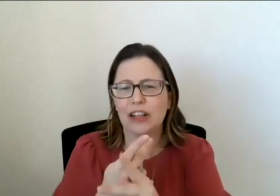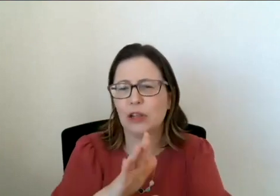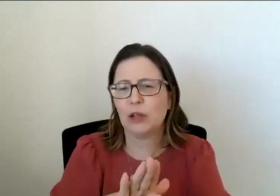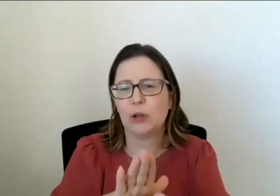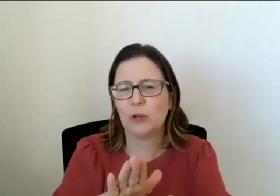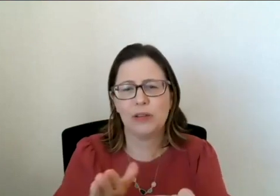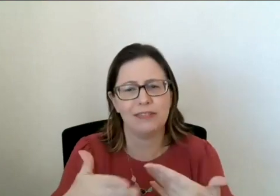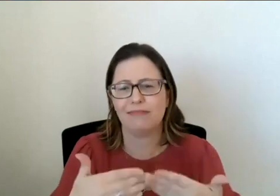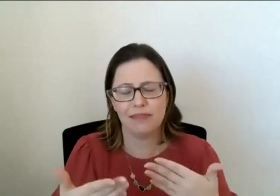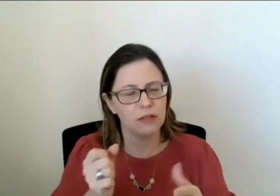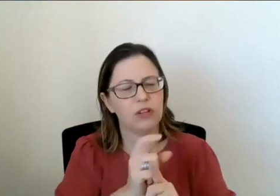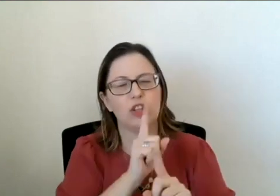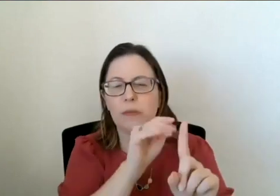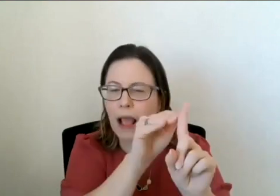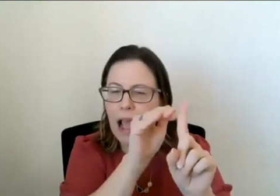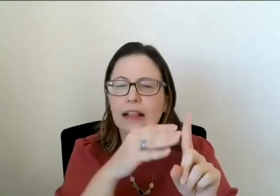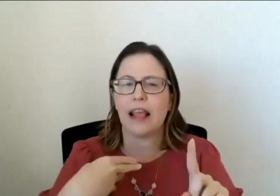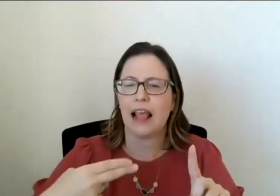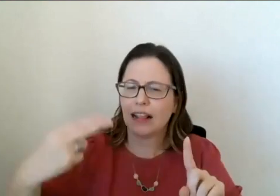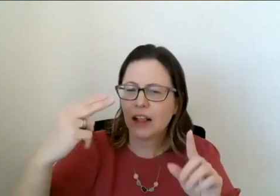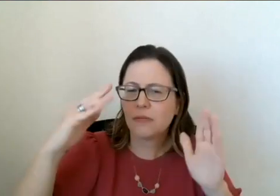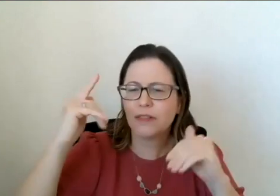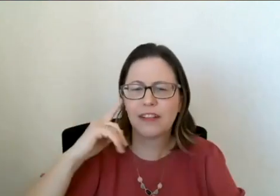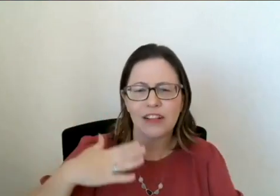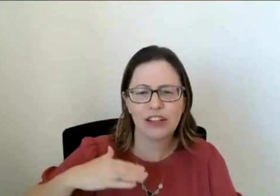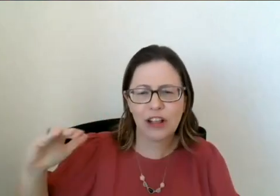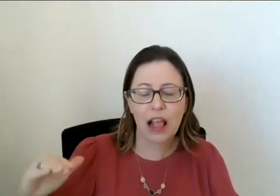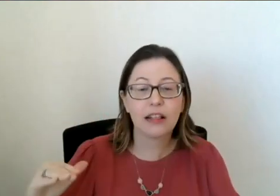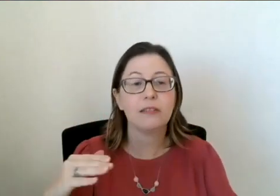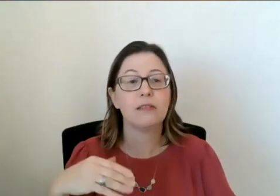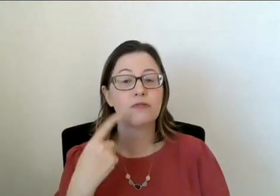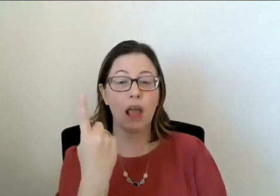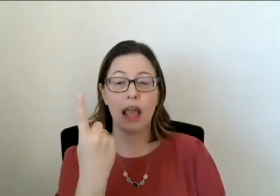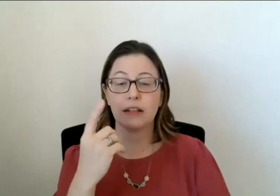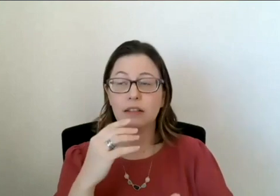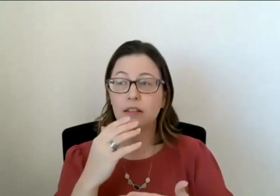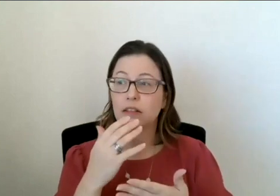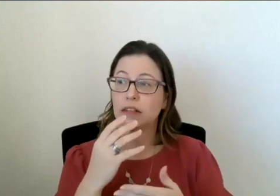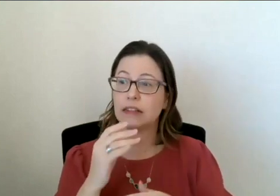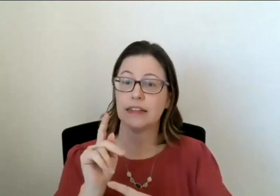remind the professionals in the school about having high expectations for their children.